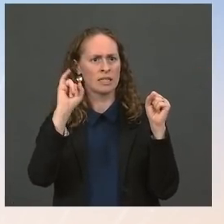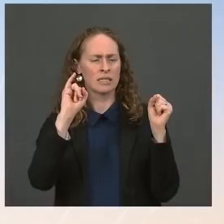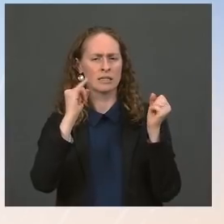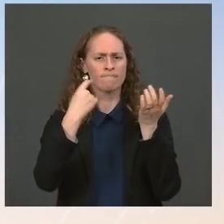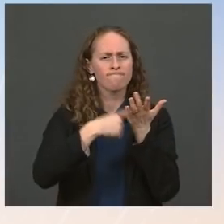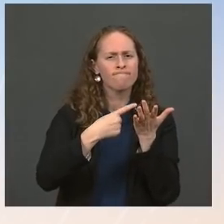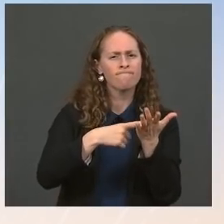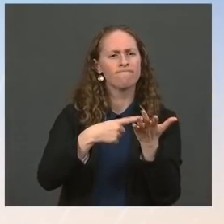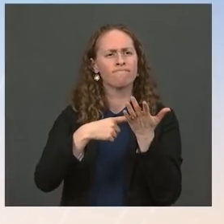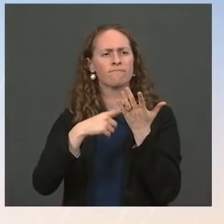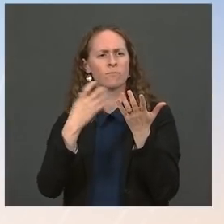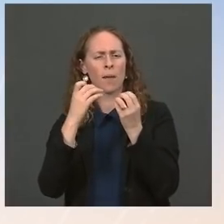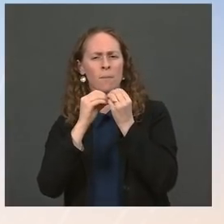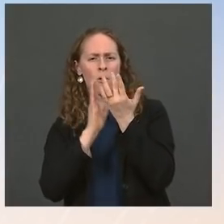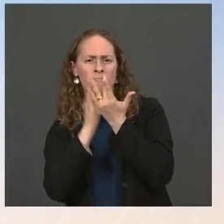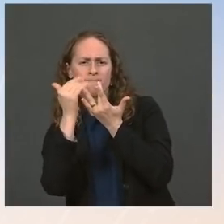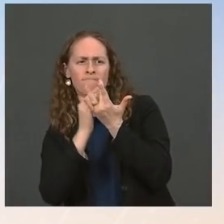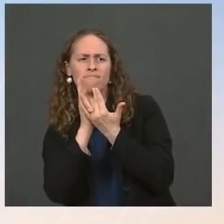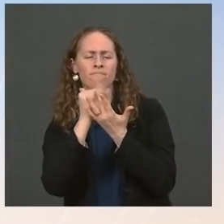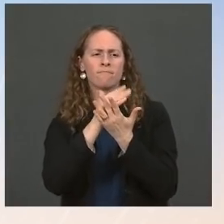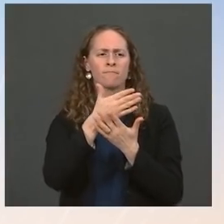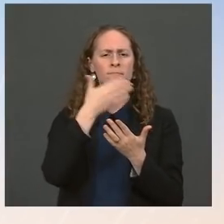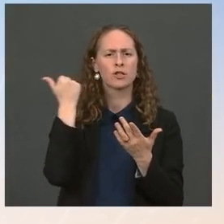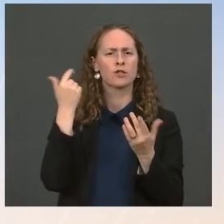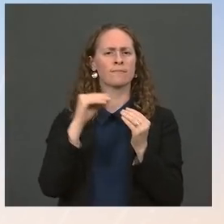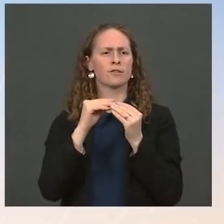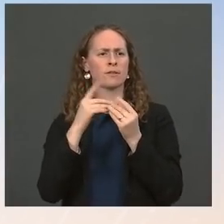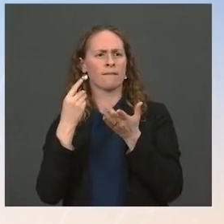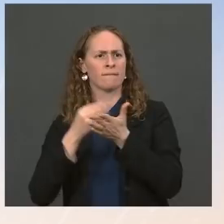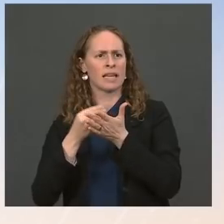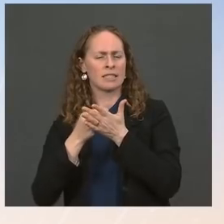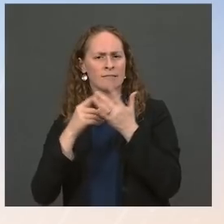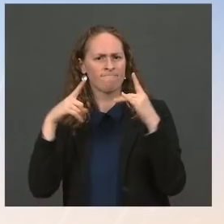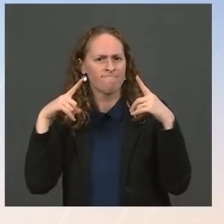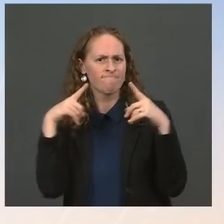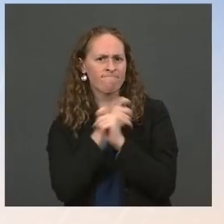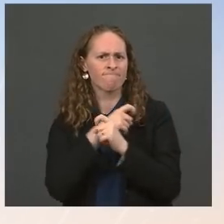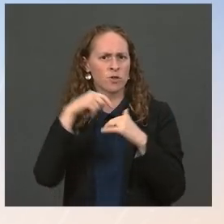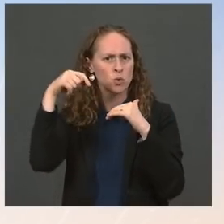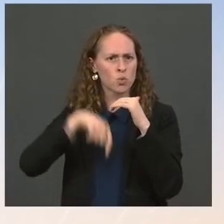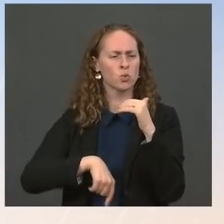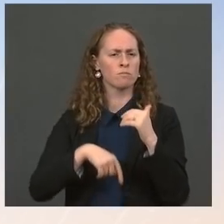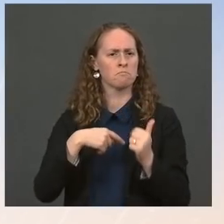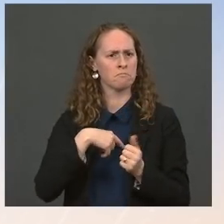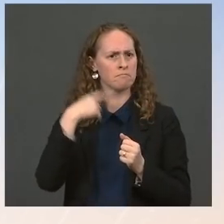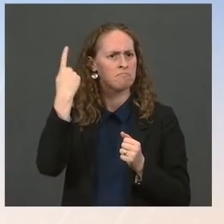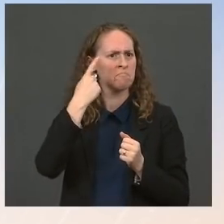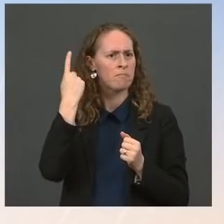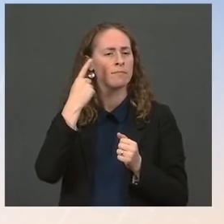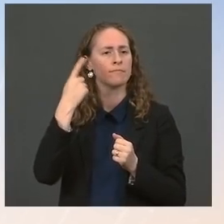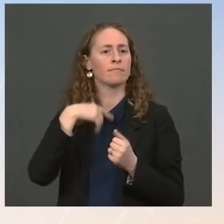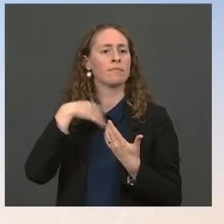which is rich, considering the revelations in the Pandora Papers that the Kenyan President owned a whole network of offshore companies.